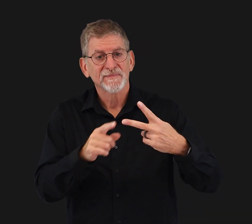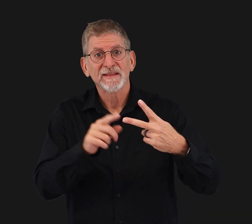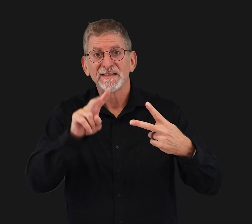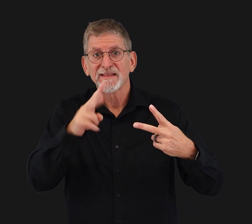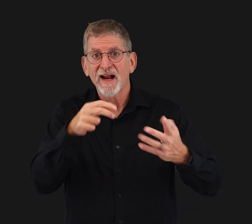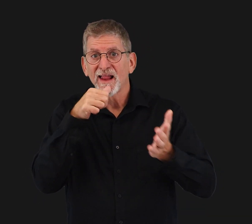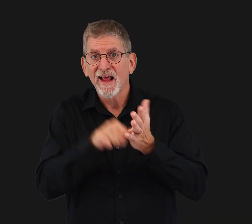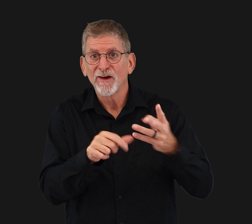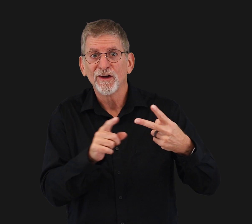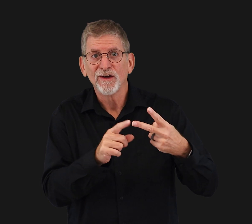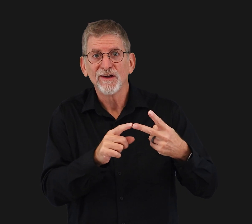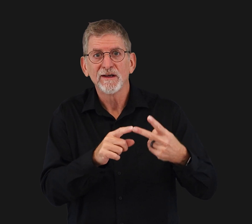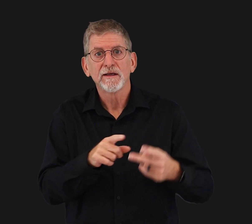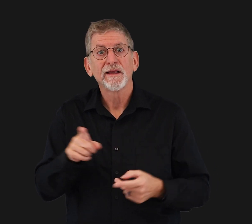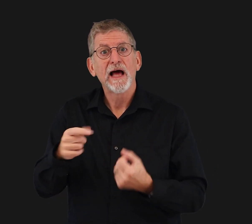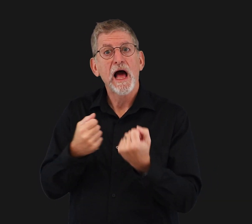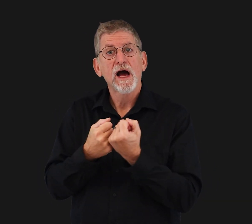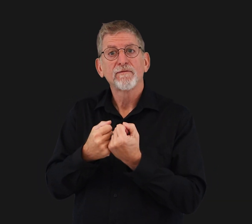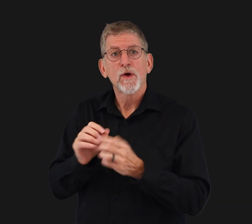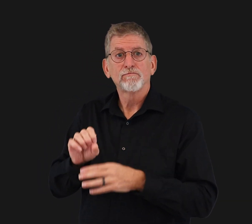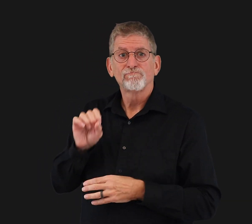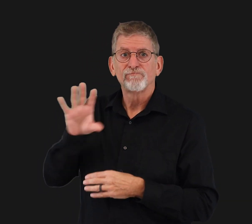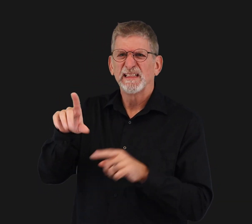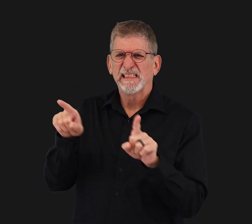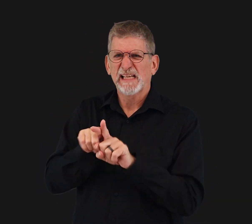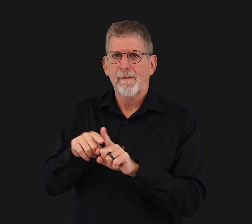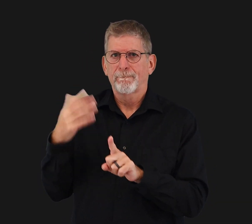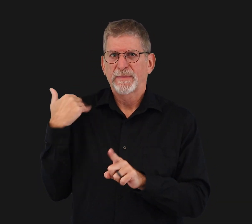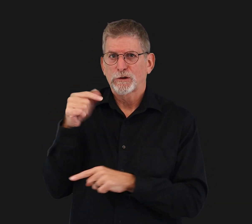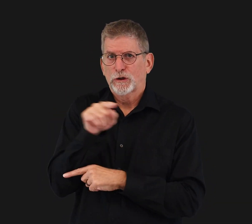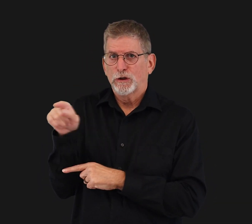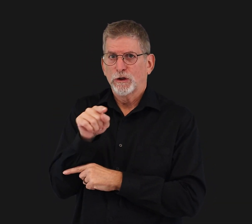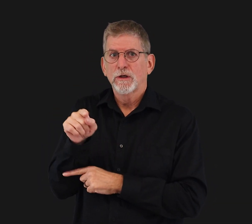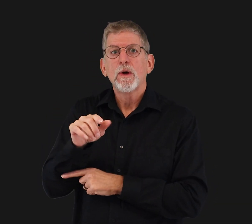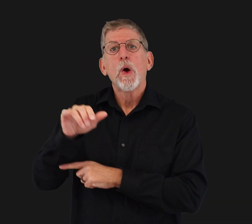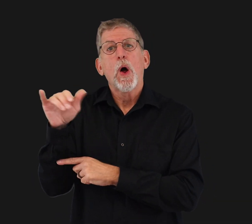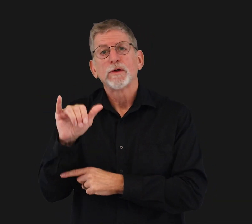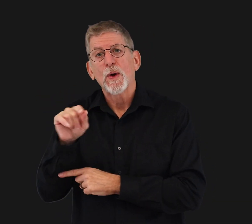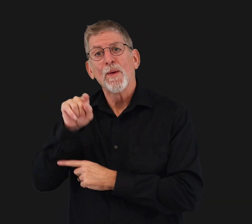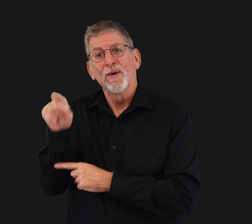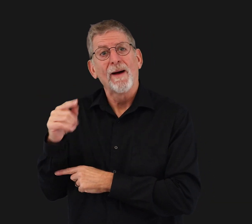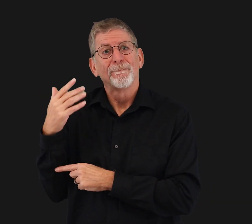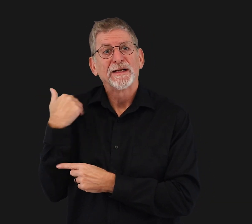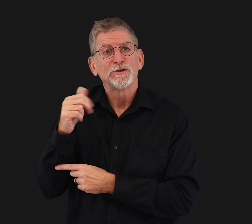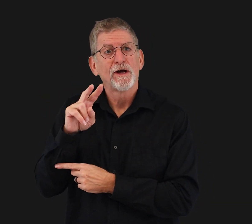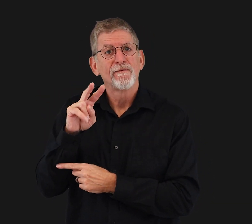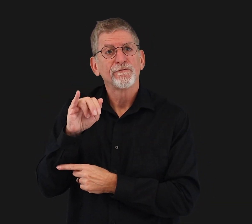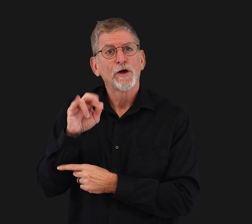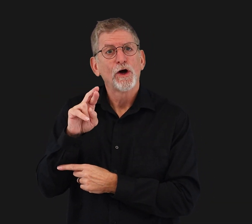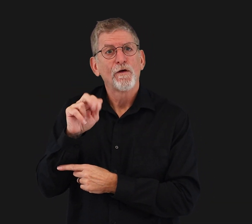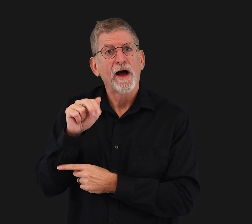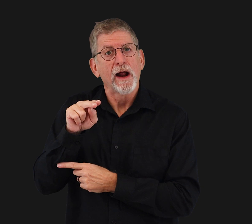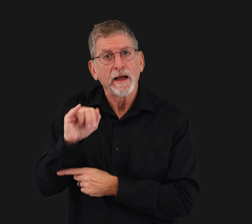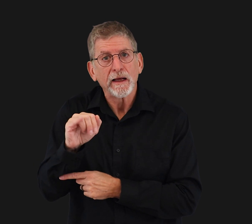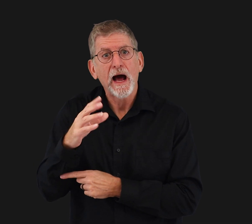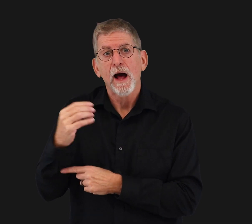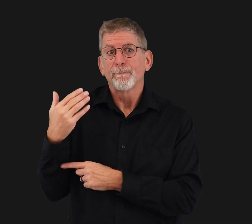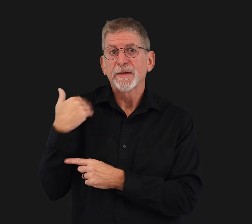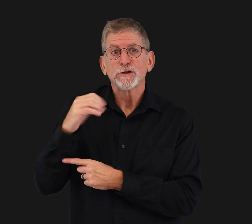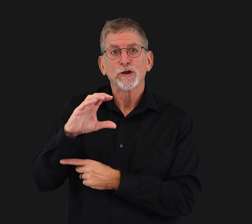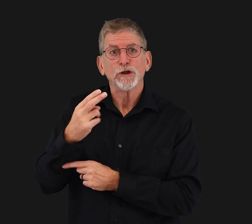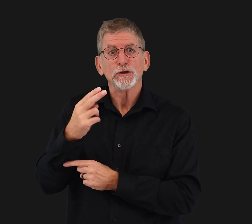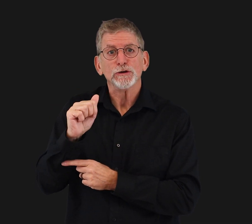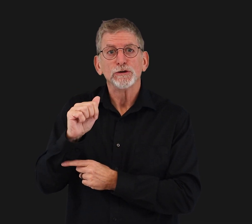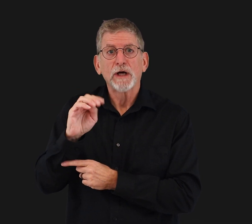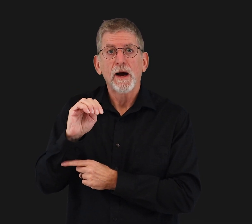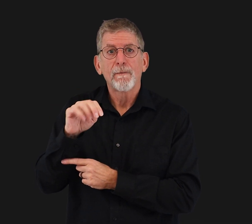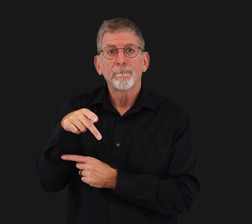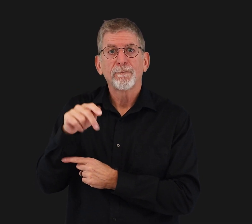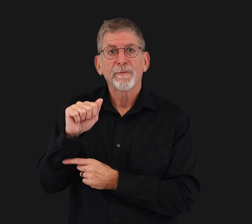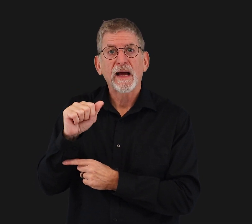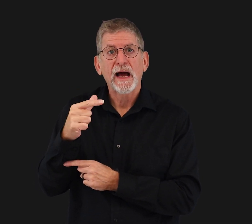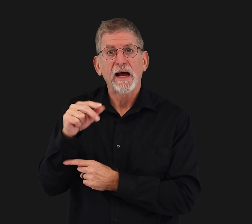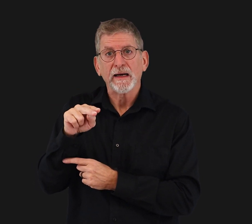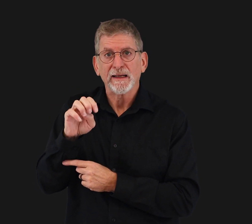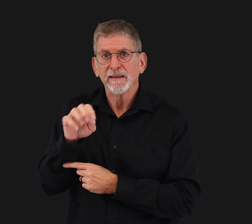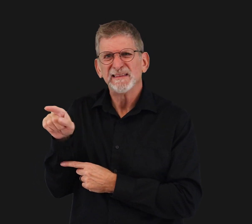◦ In the second letter, the Advocate wrote to the same Ministers alongside Minister Virani and Minister Champagne